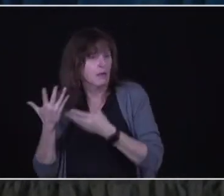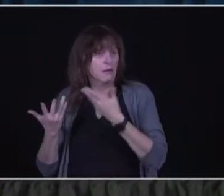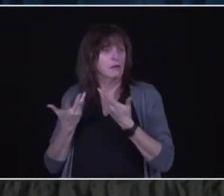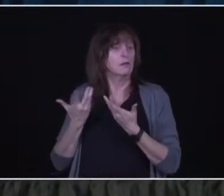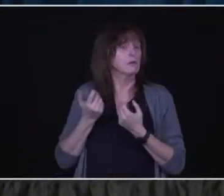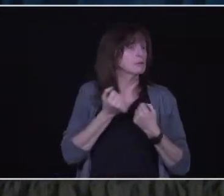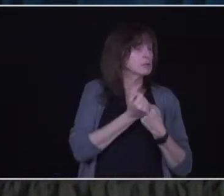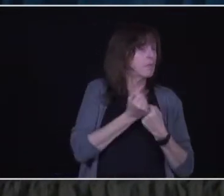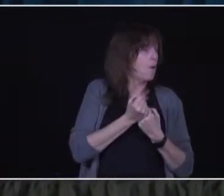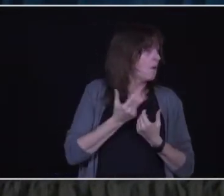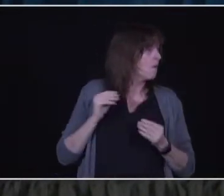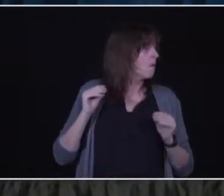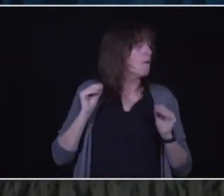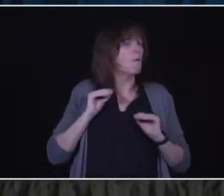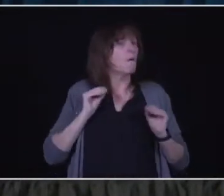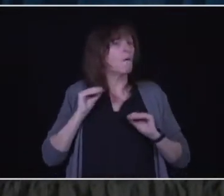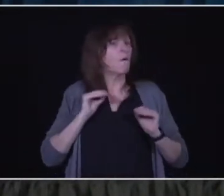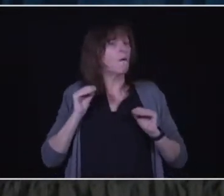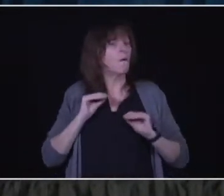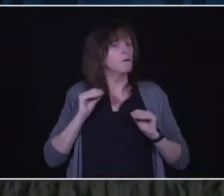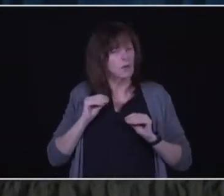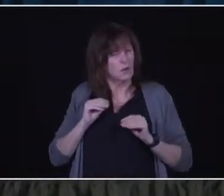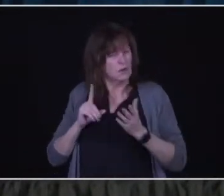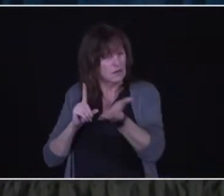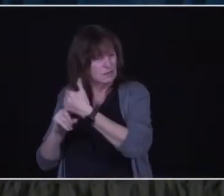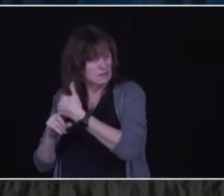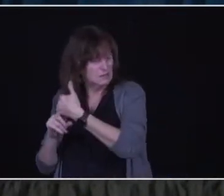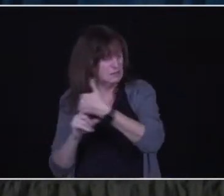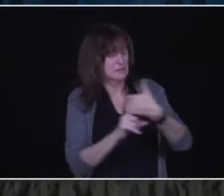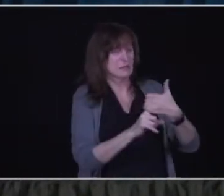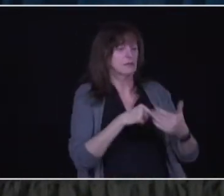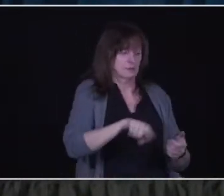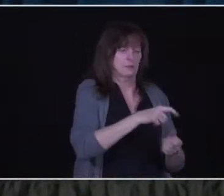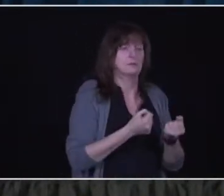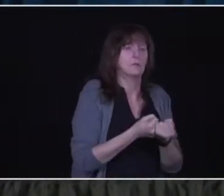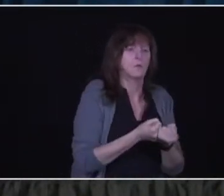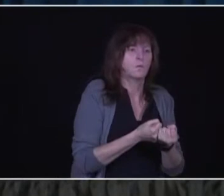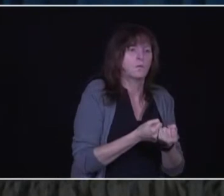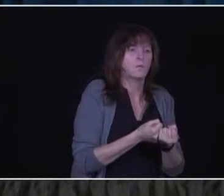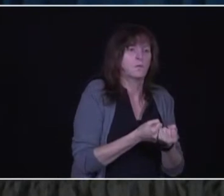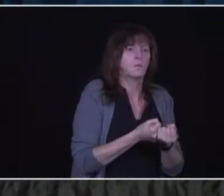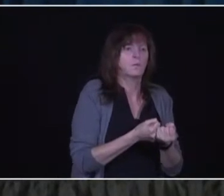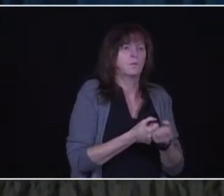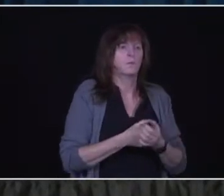the age of 18, they are manipulated to think there are not supports there for them, so to